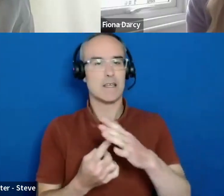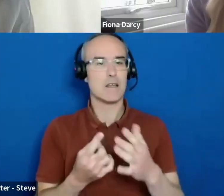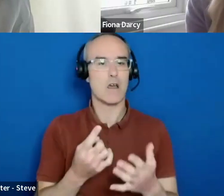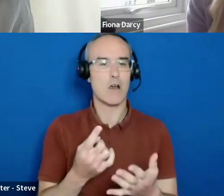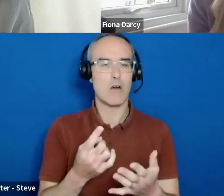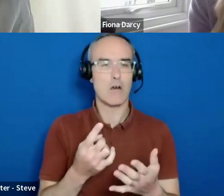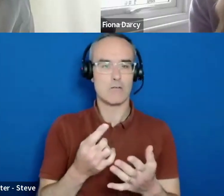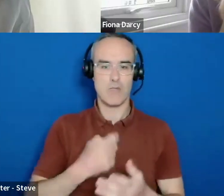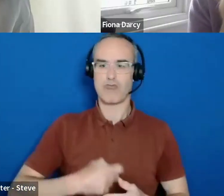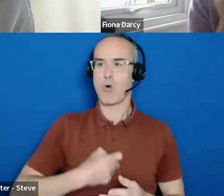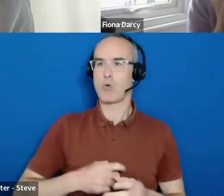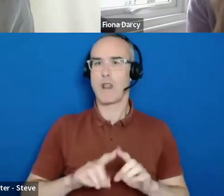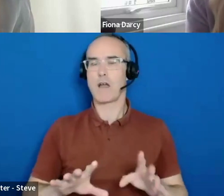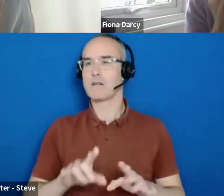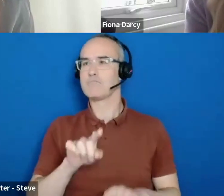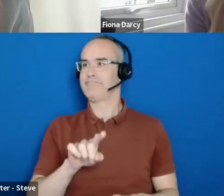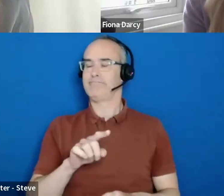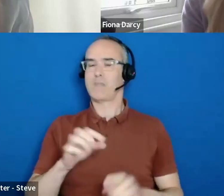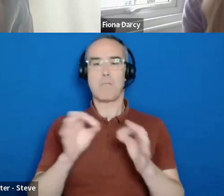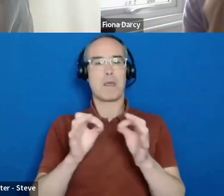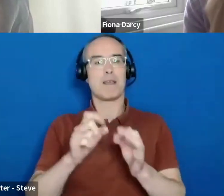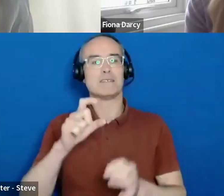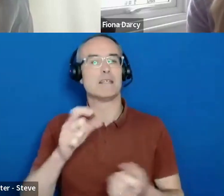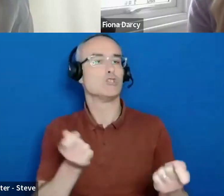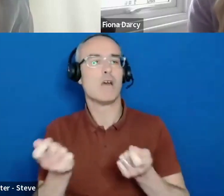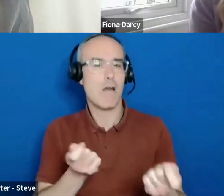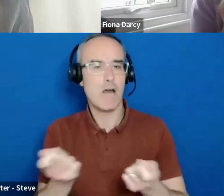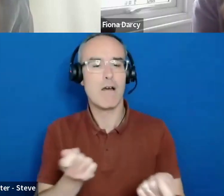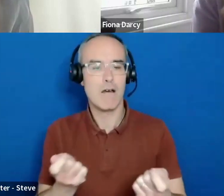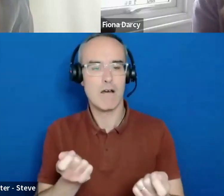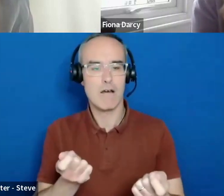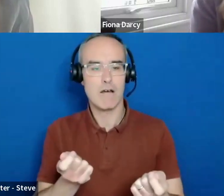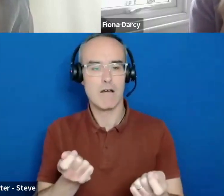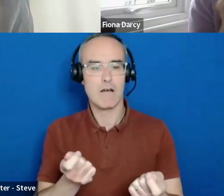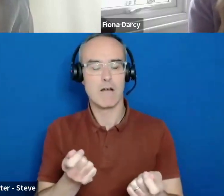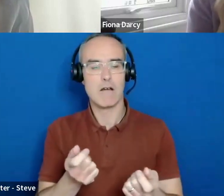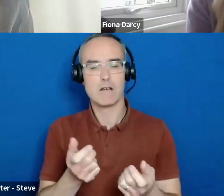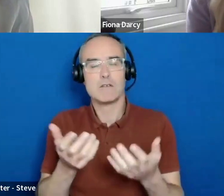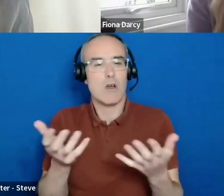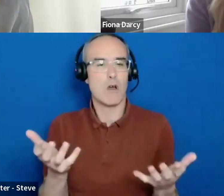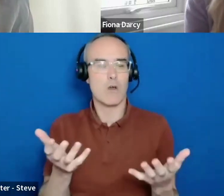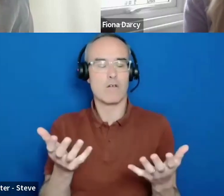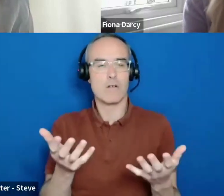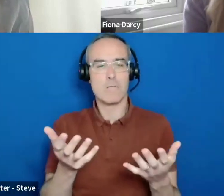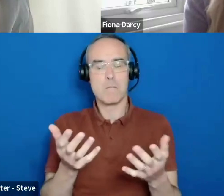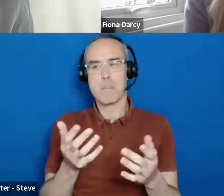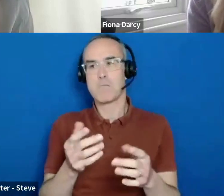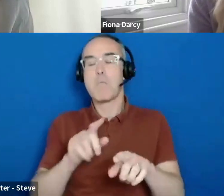the BBC chair. But yeah, that's more just to say for the majority it's one interview.